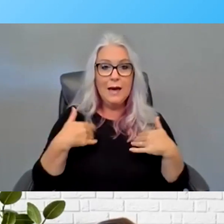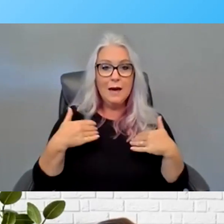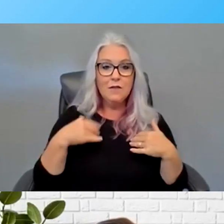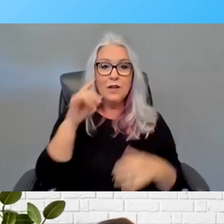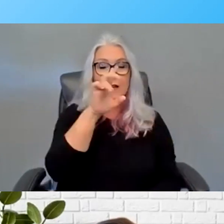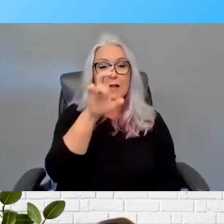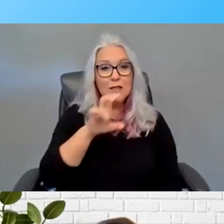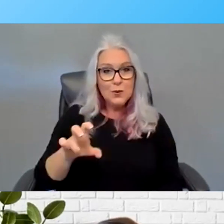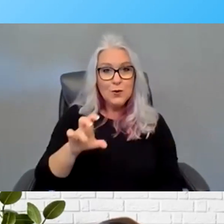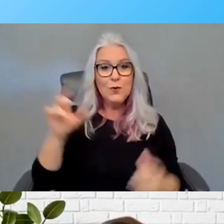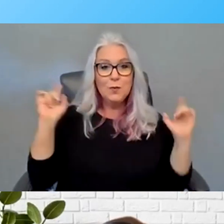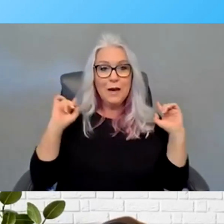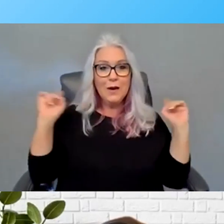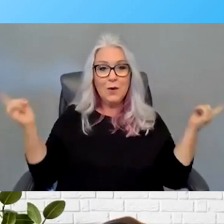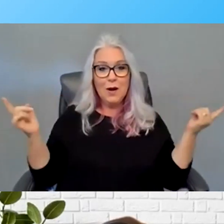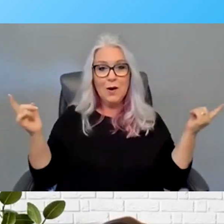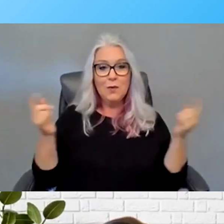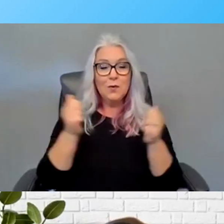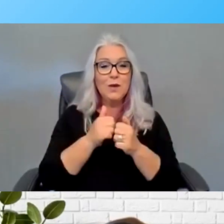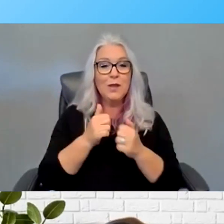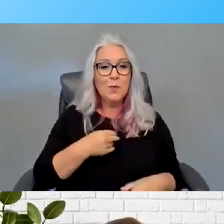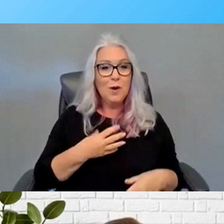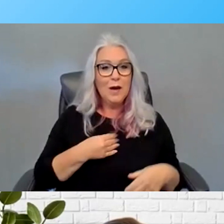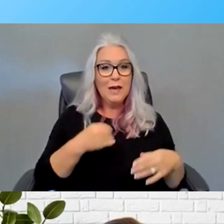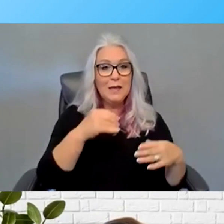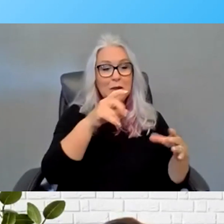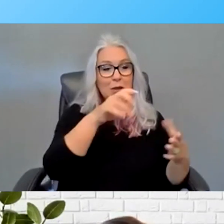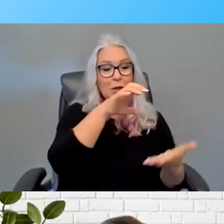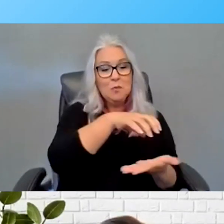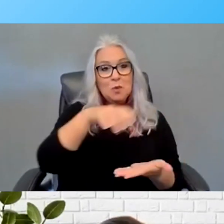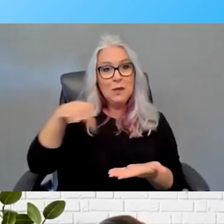it's white bricks with a plant